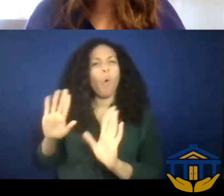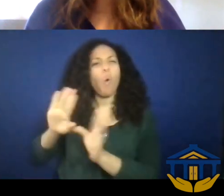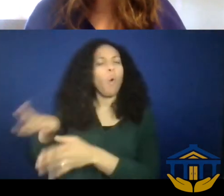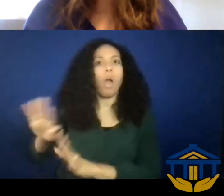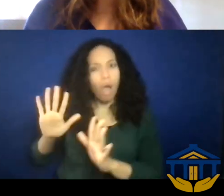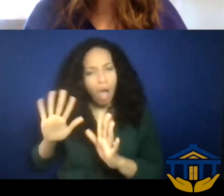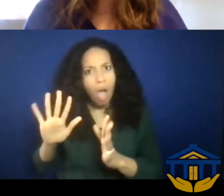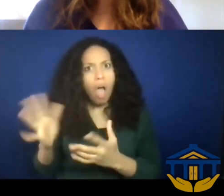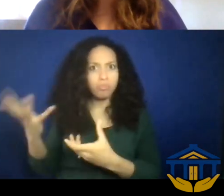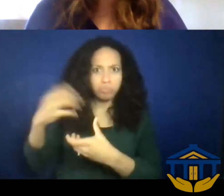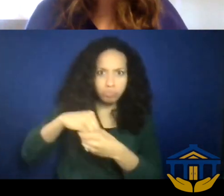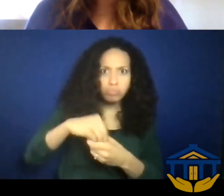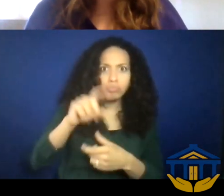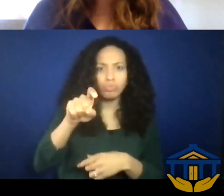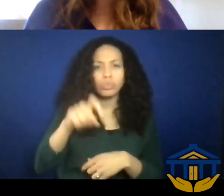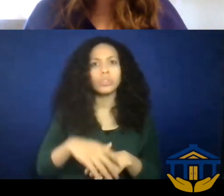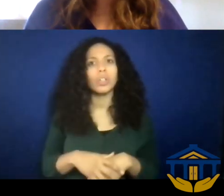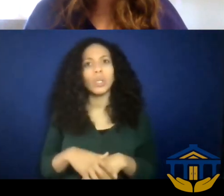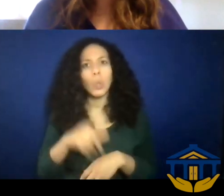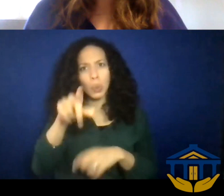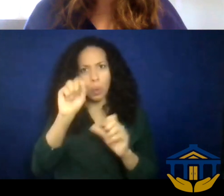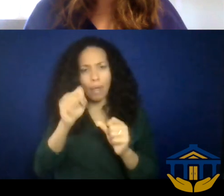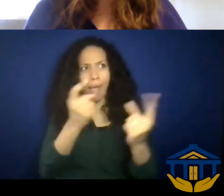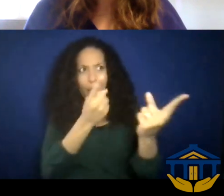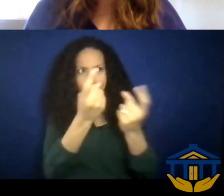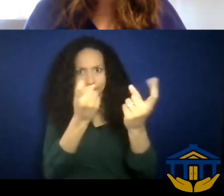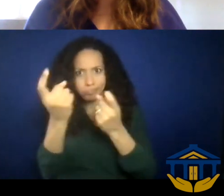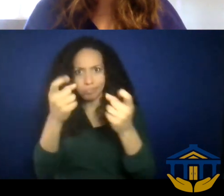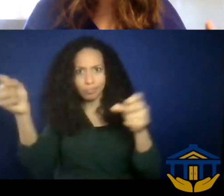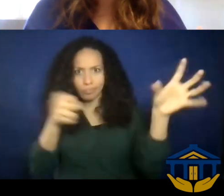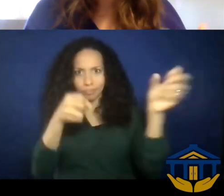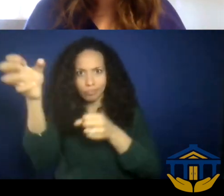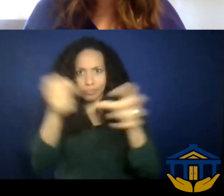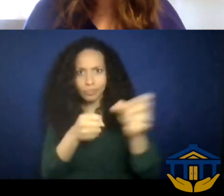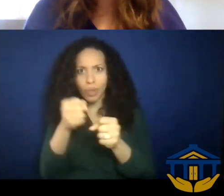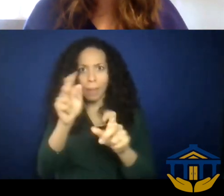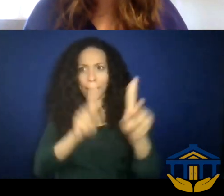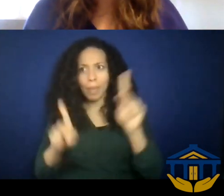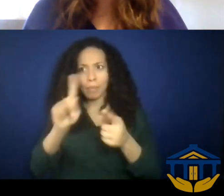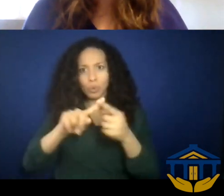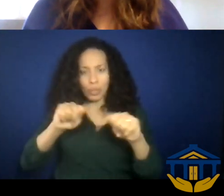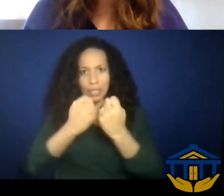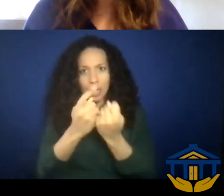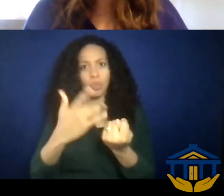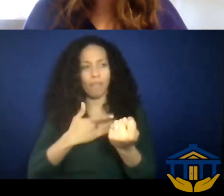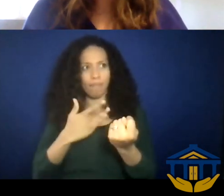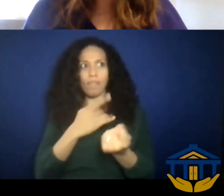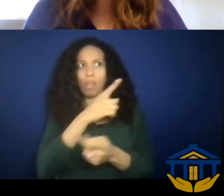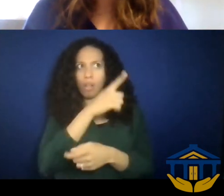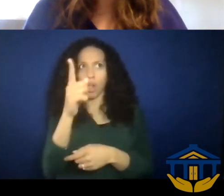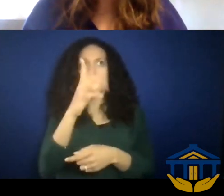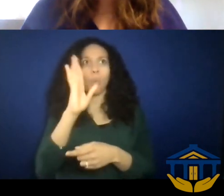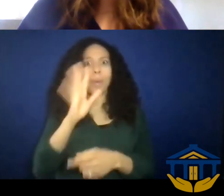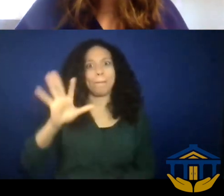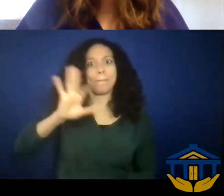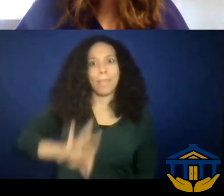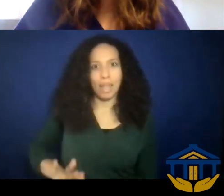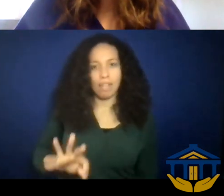team that adds value and can help the other professionals understand your child better.